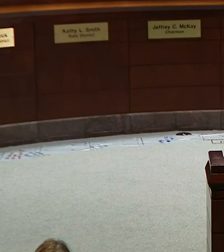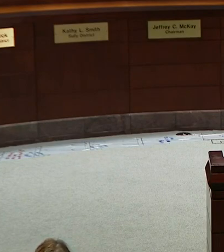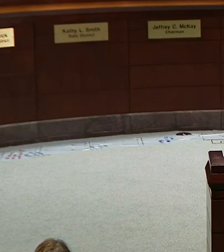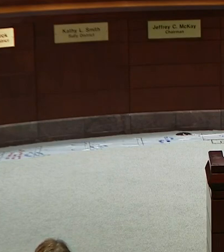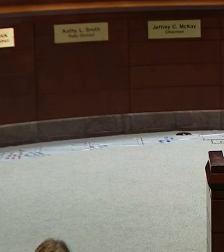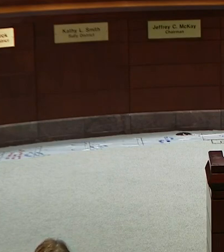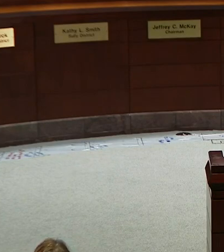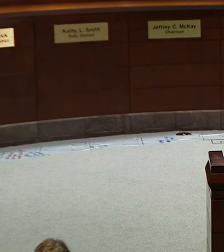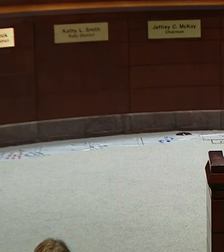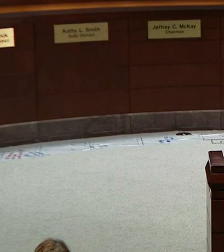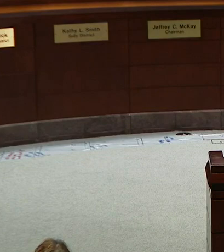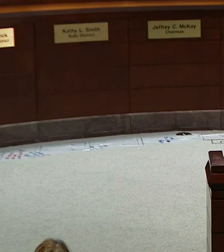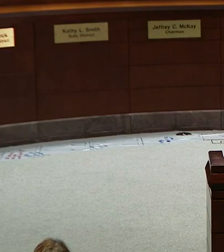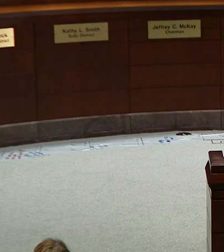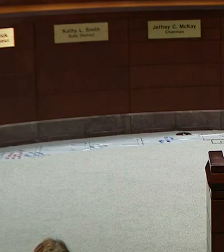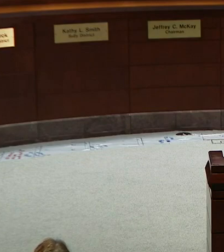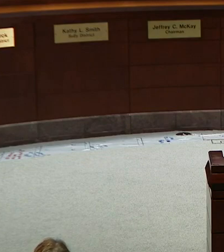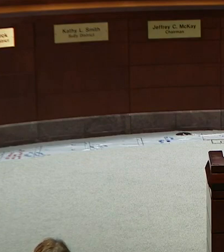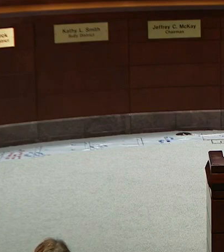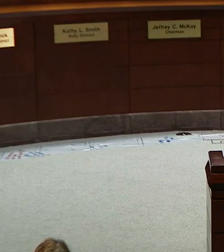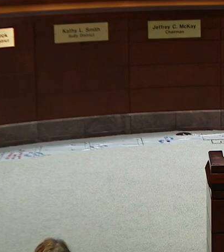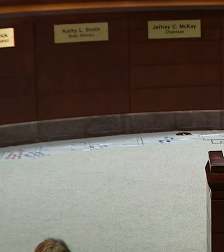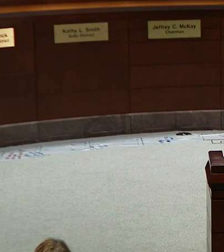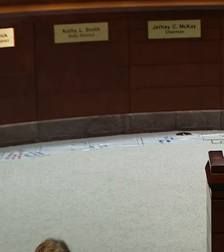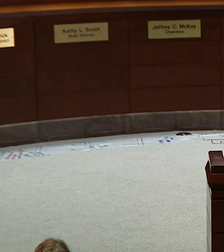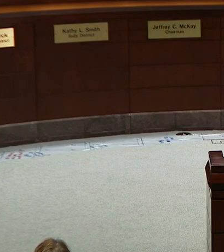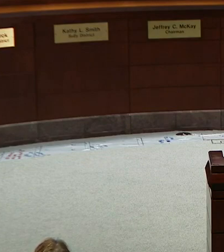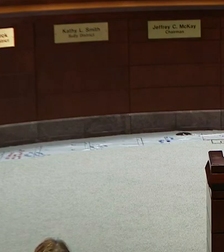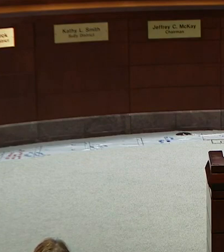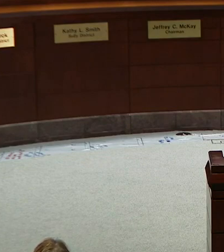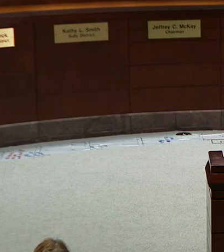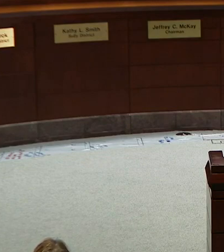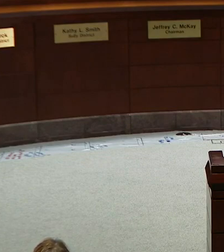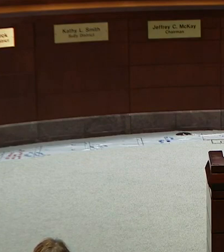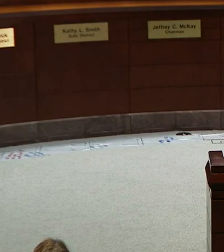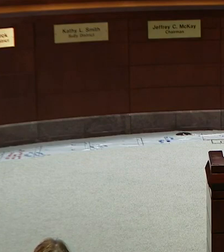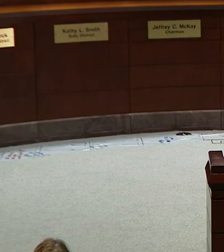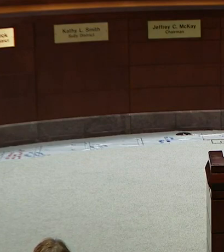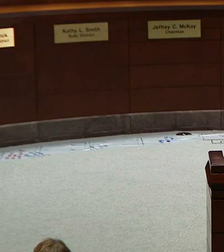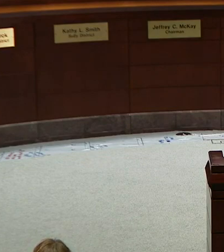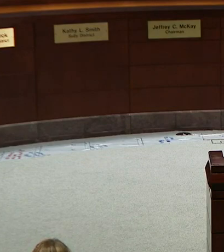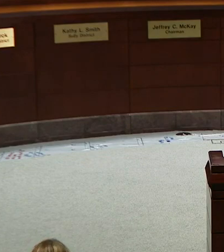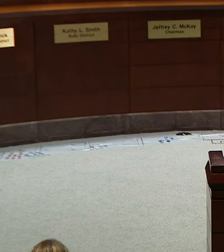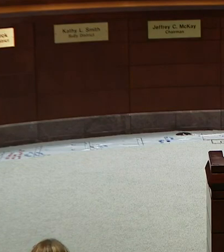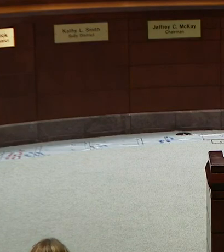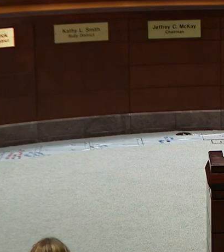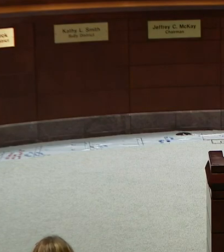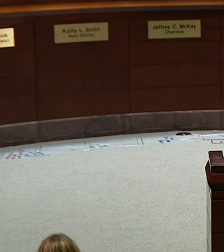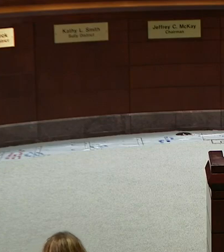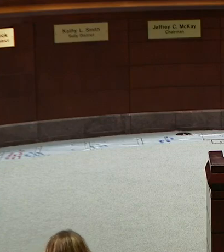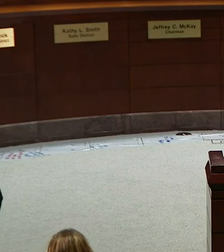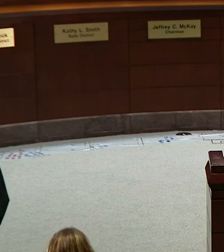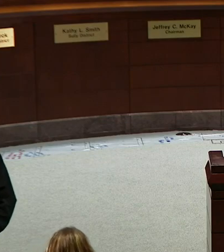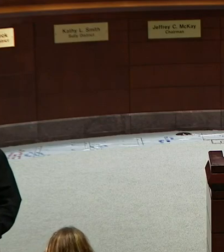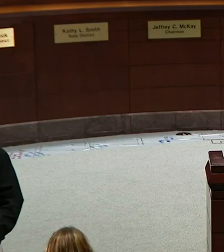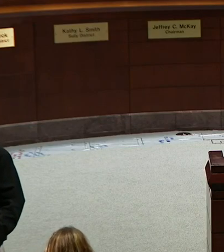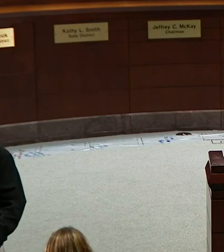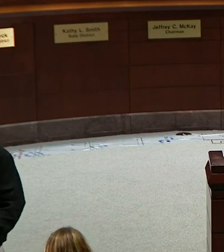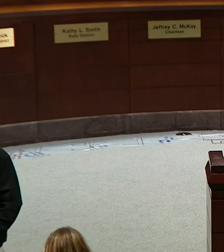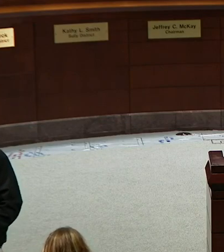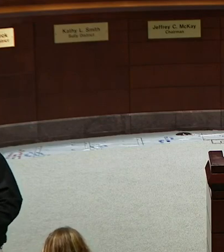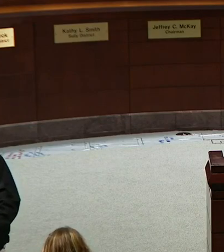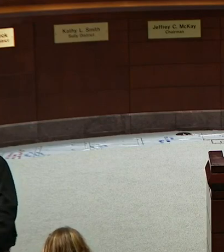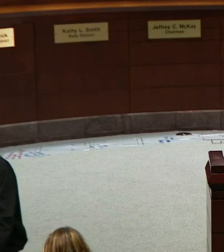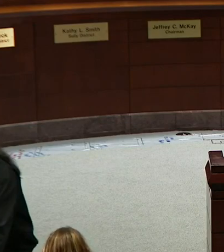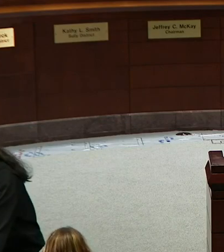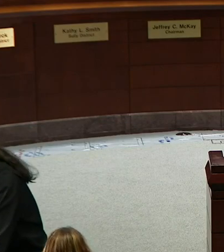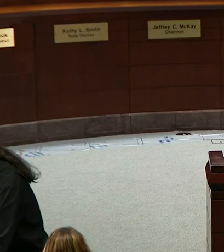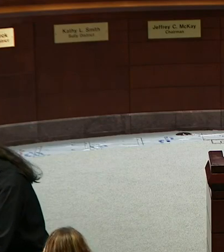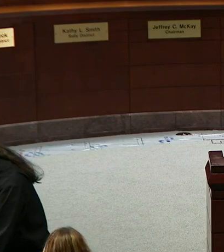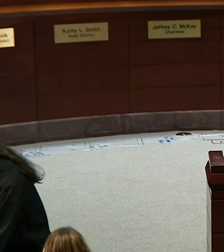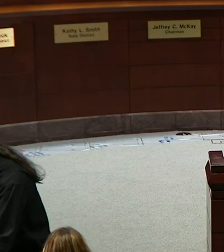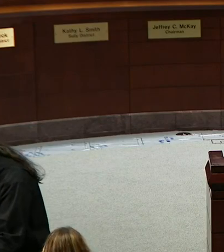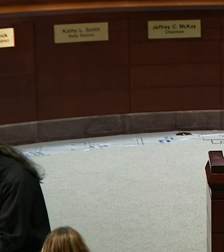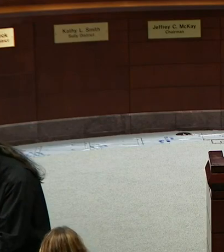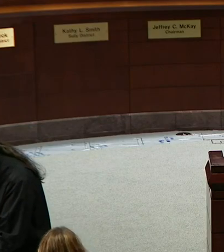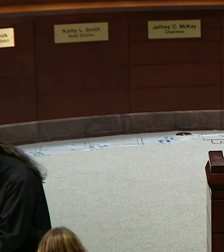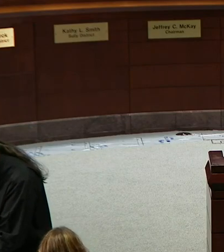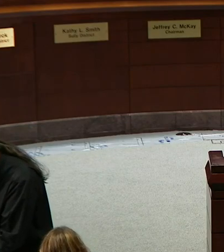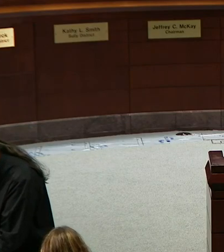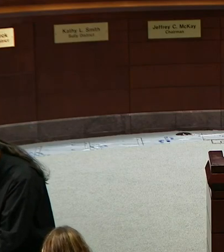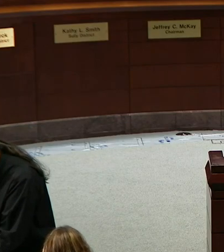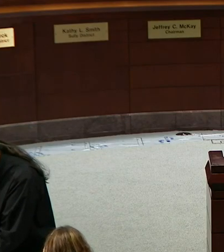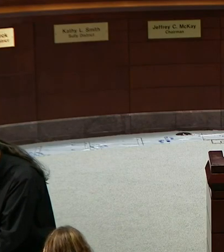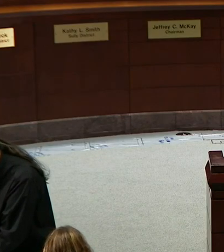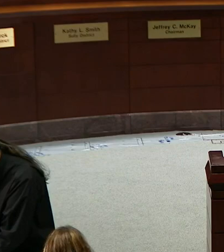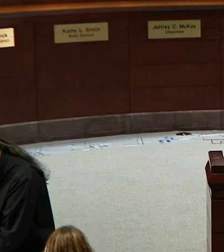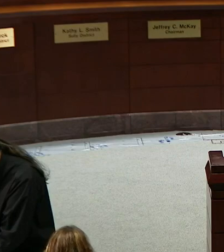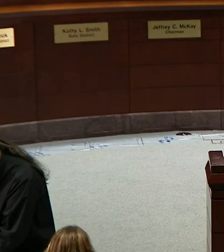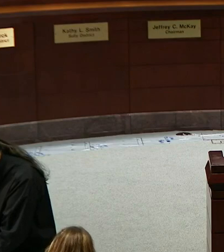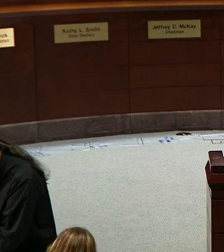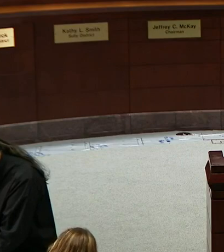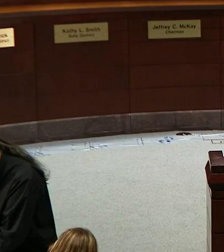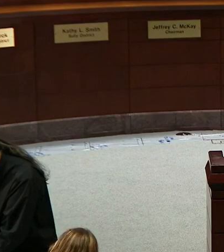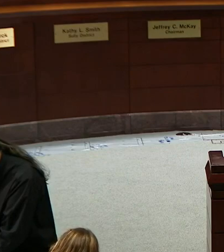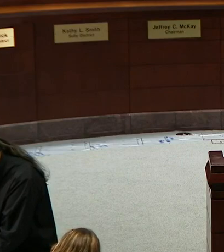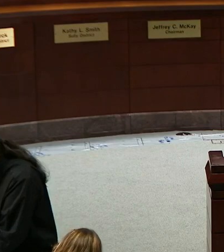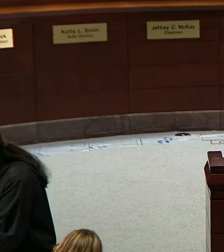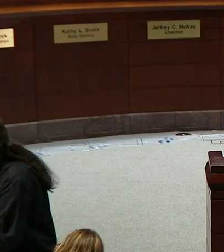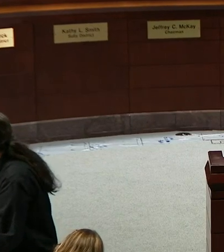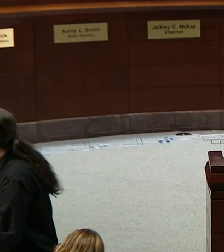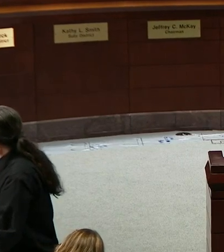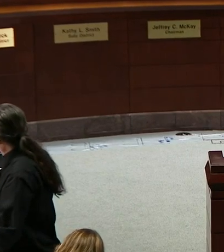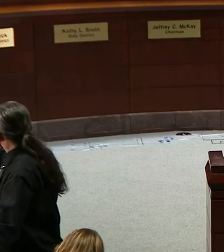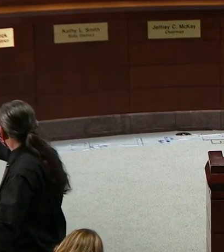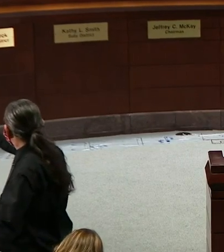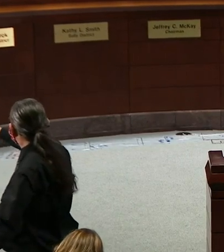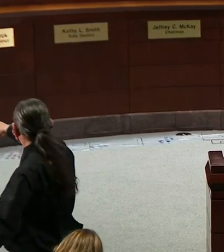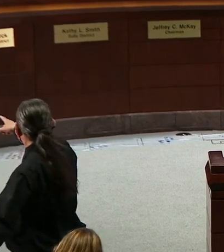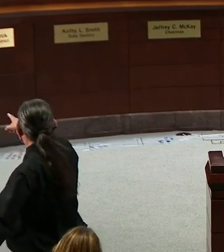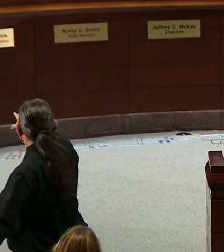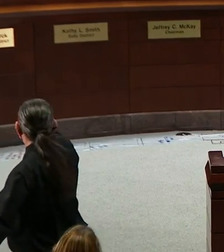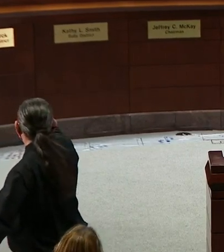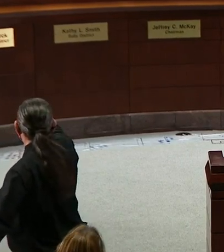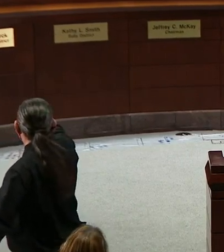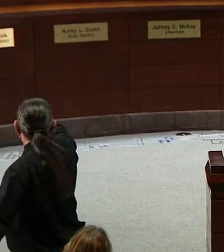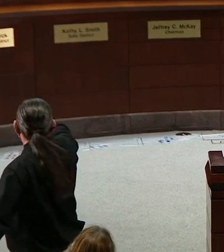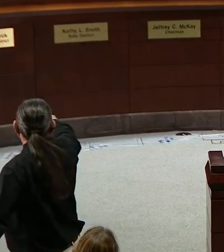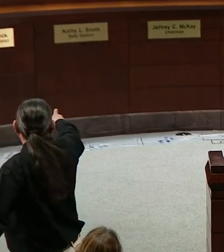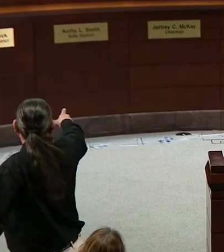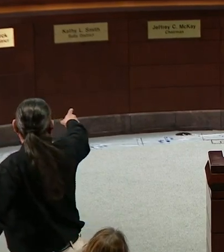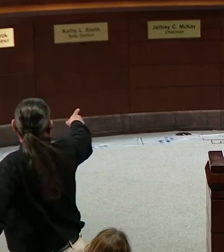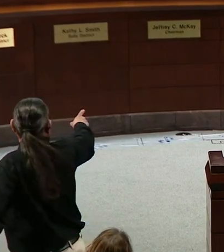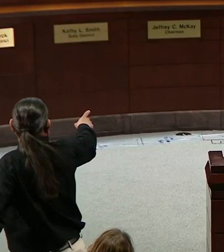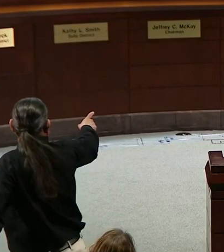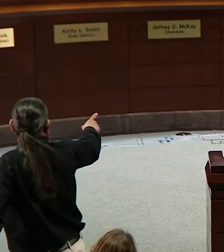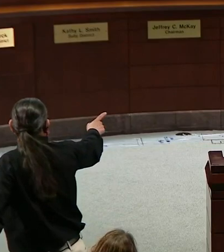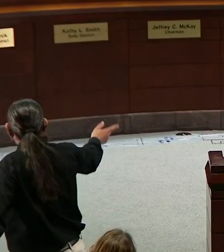RESULTS DEPARTMENT STAFF. YOU.